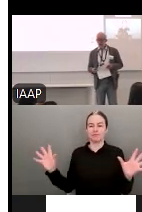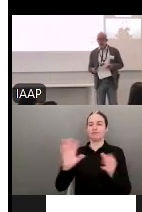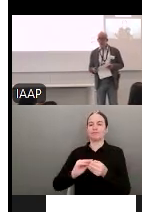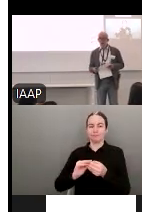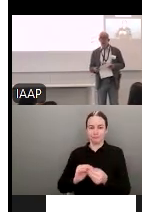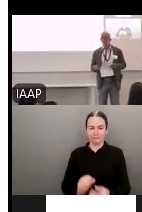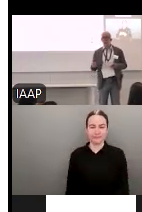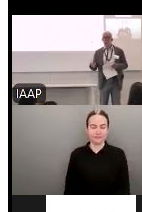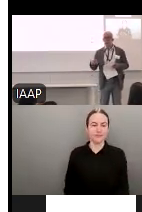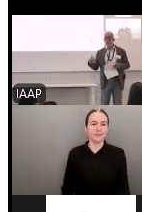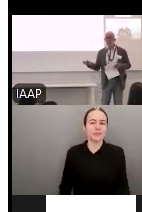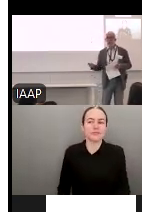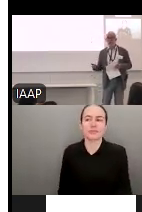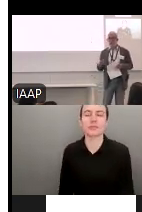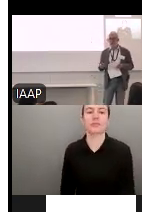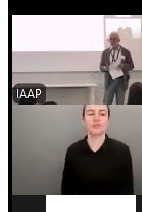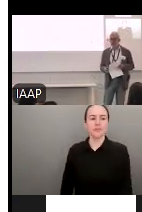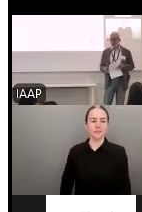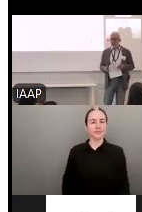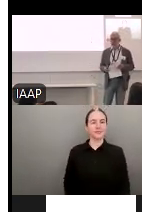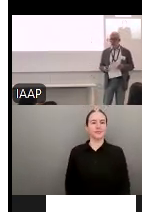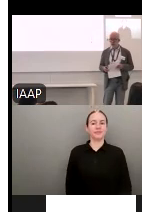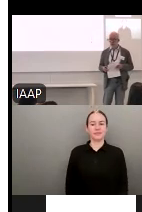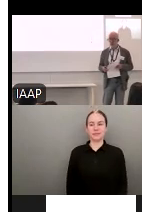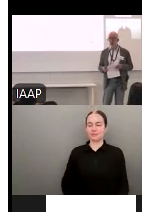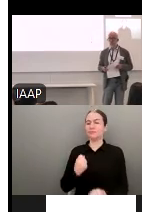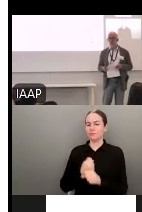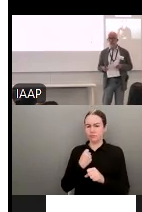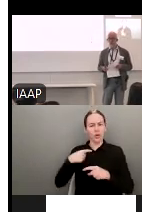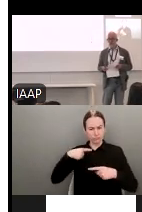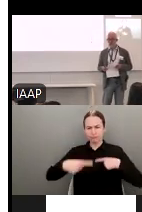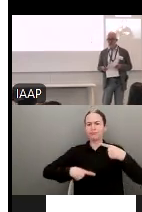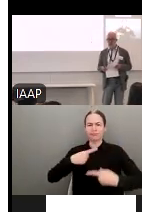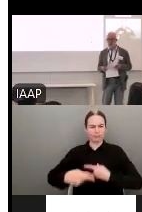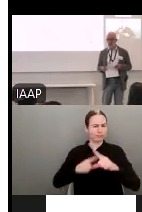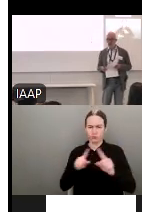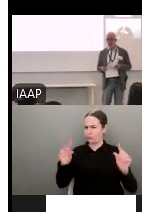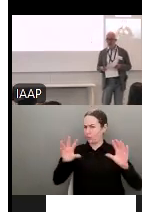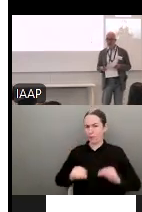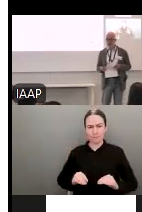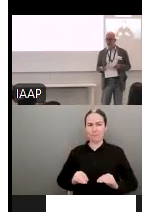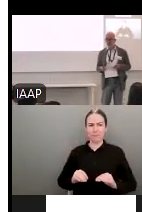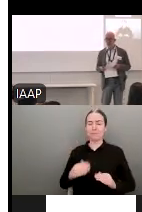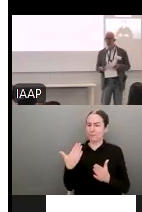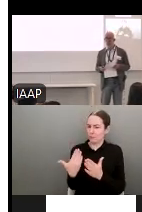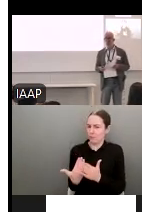We are also continuing to work now. We are in organizing a new project, on AI assistive technology in working life.